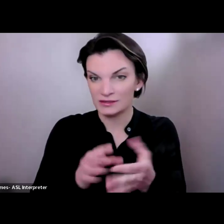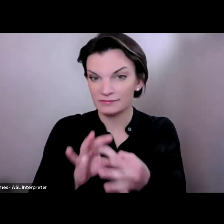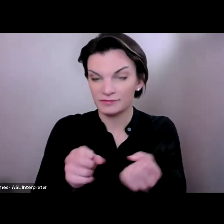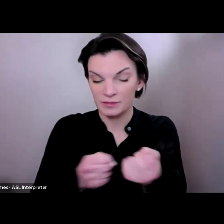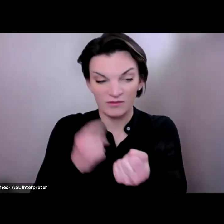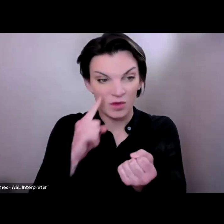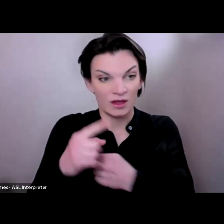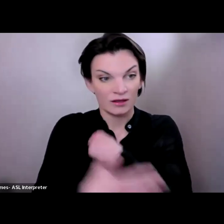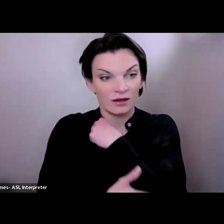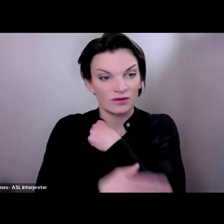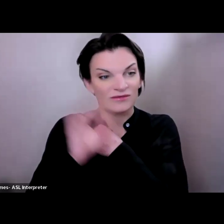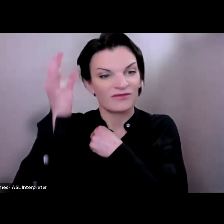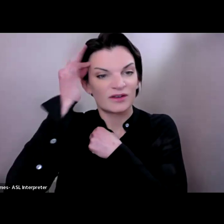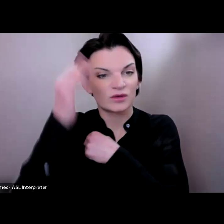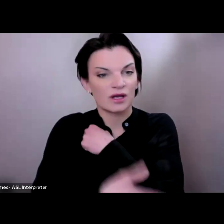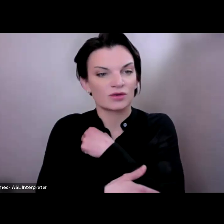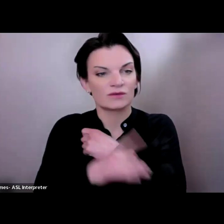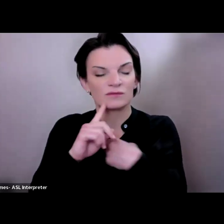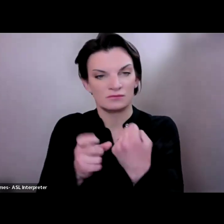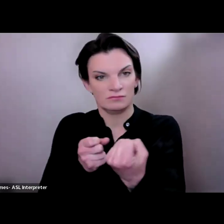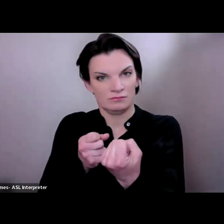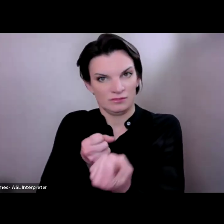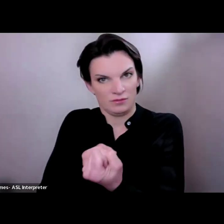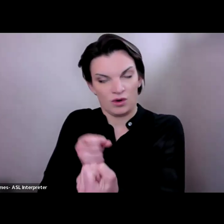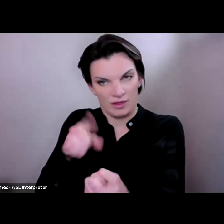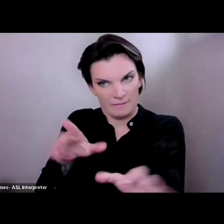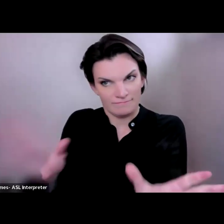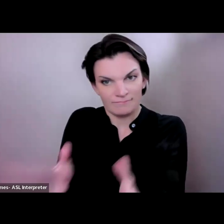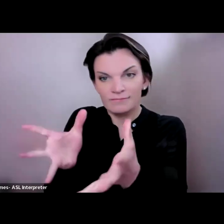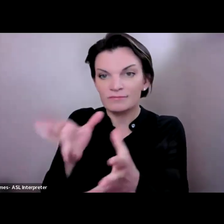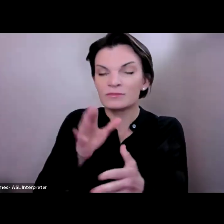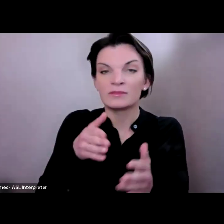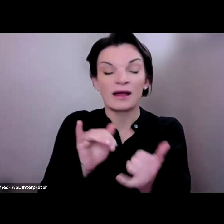the federal government to expand their support of that and to do that through legislation that